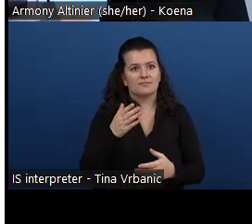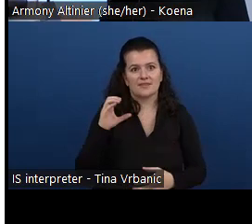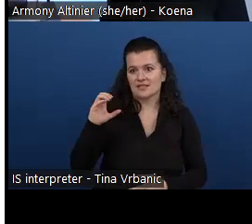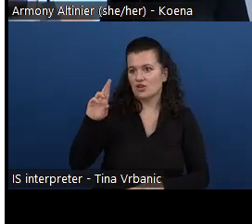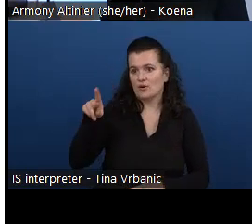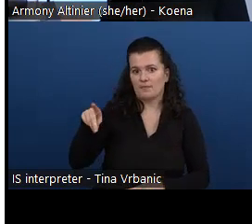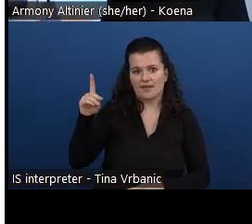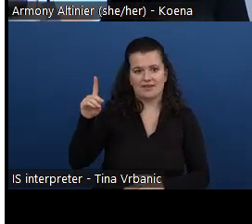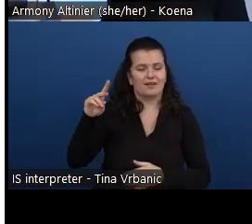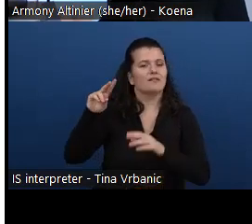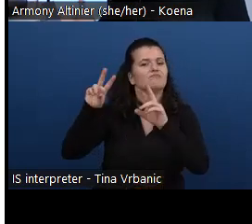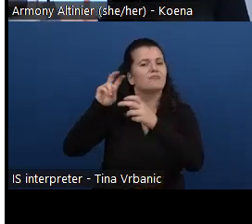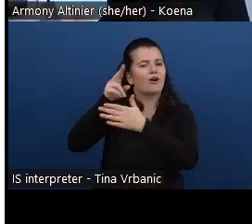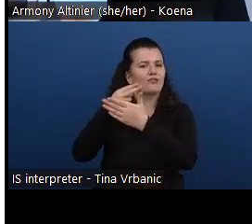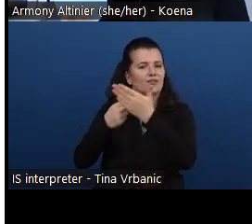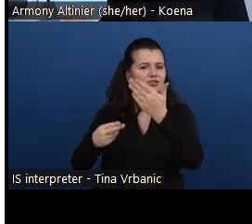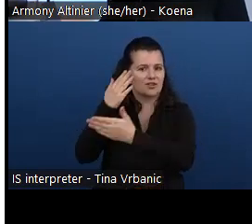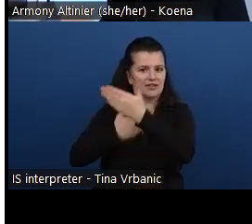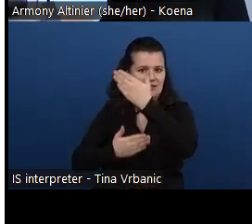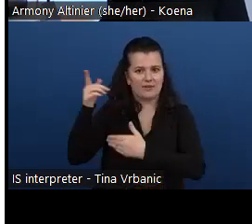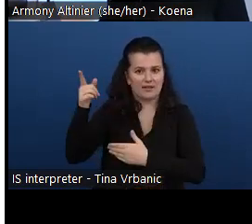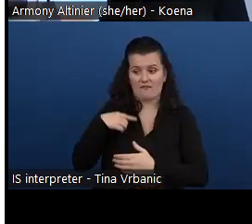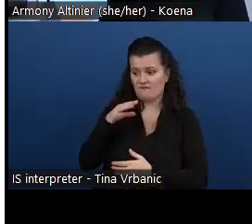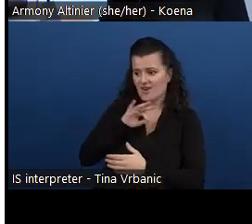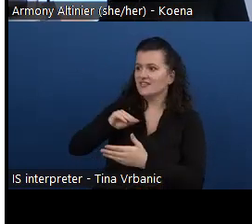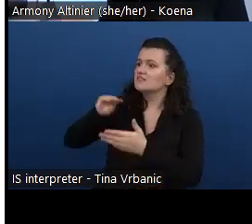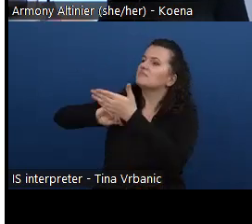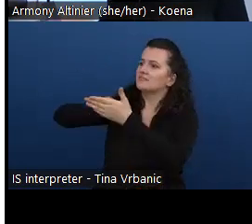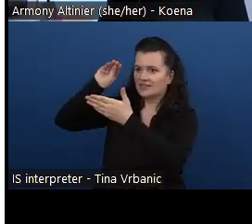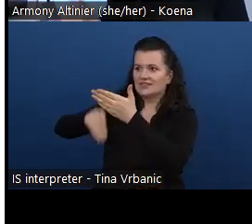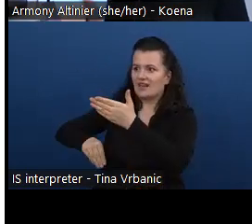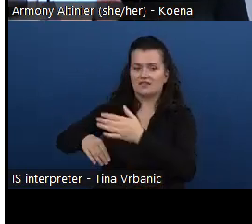part of the EU. So we can do what we want.